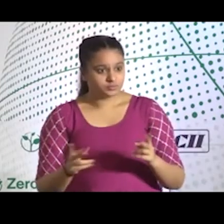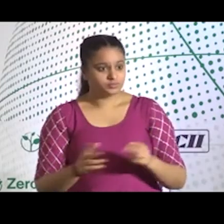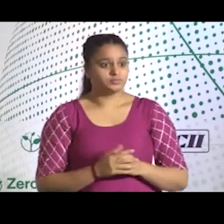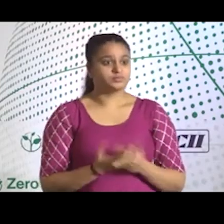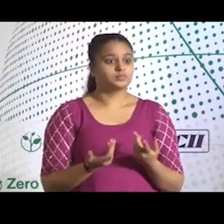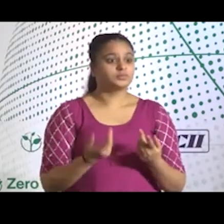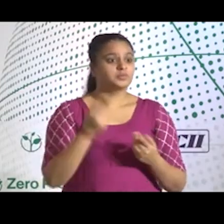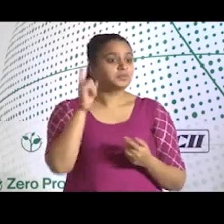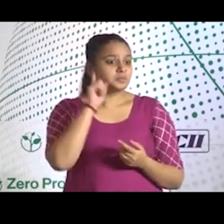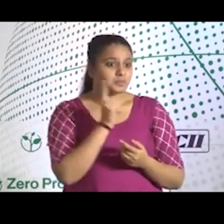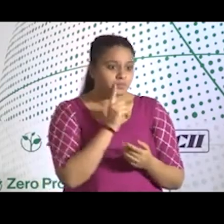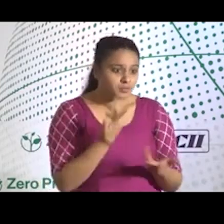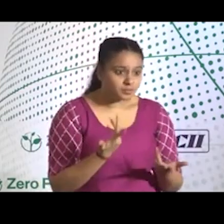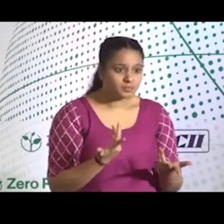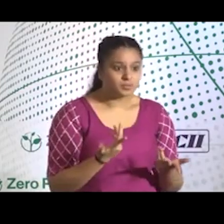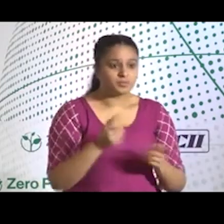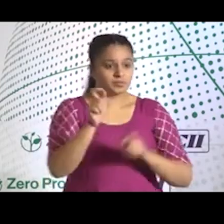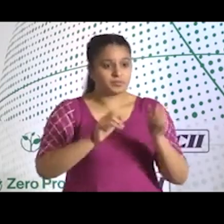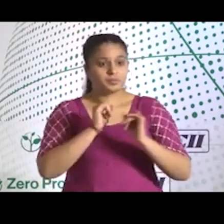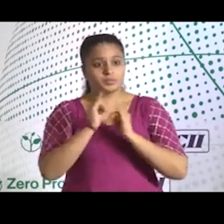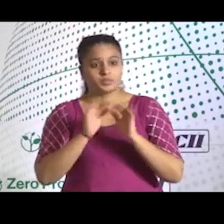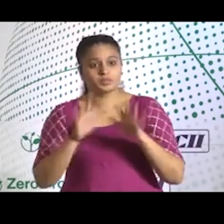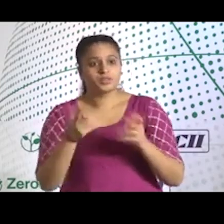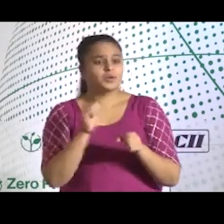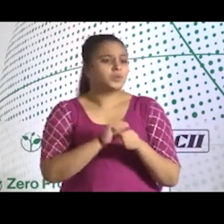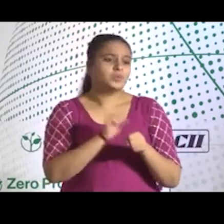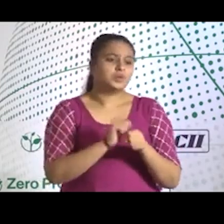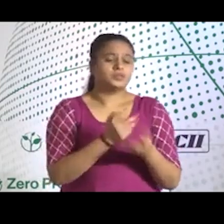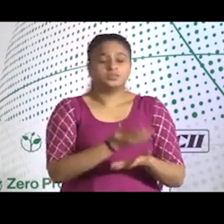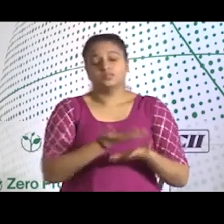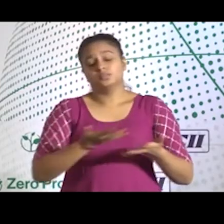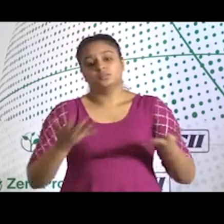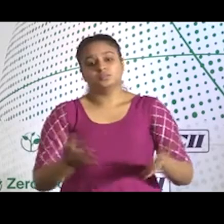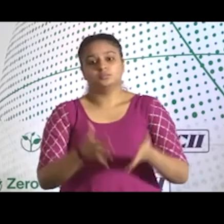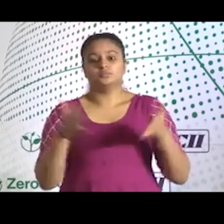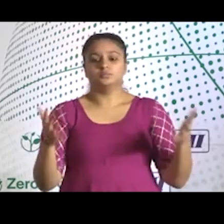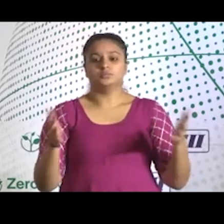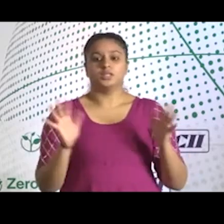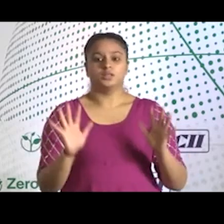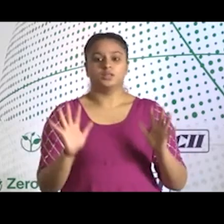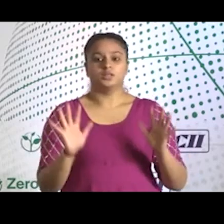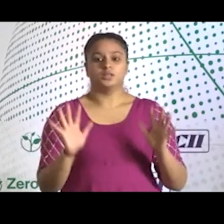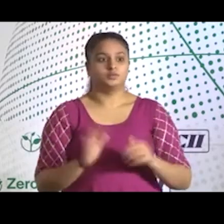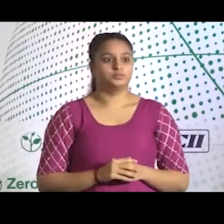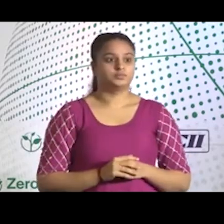how do we work and differently? There are a lot of learnings that brought us to bring it up